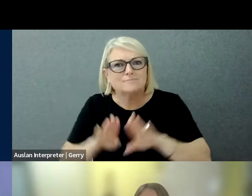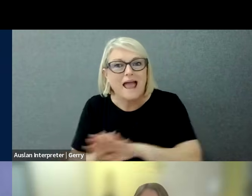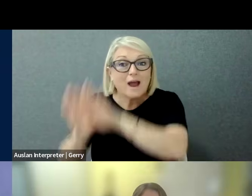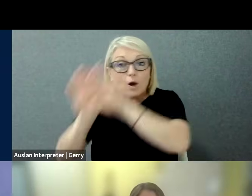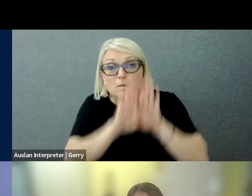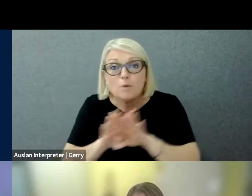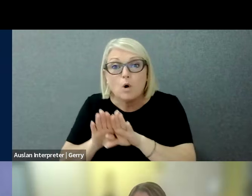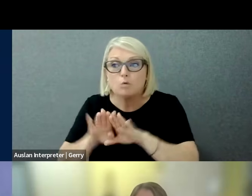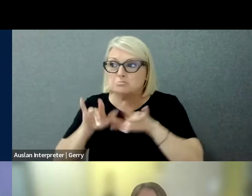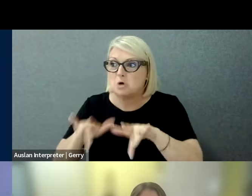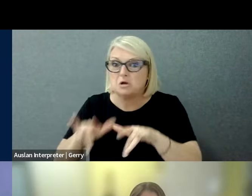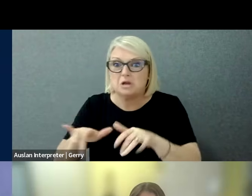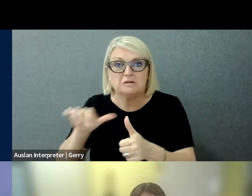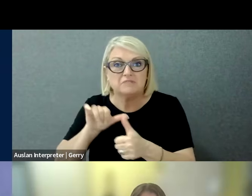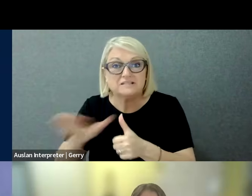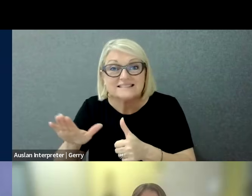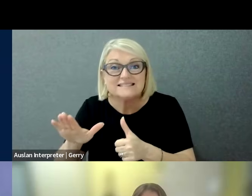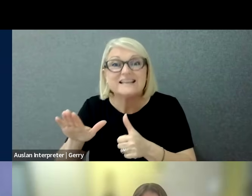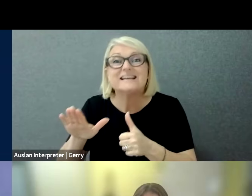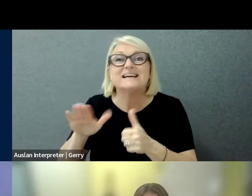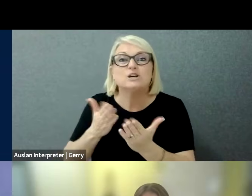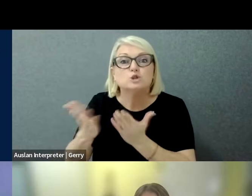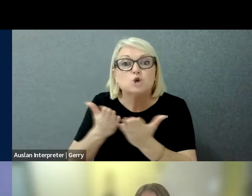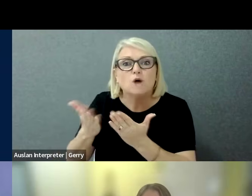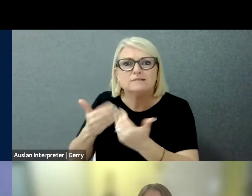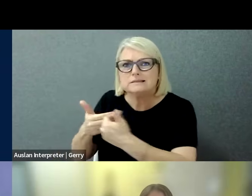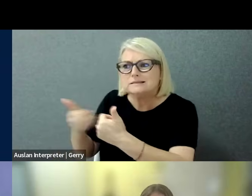Not every service talks to each other, like I'm not pretending it's some sort of Kumbaya service